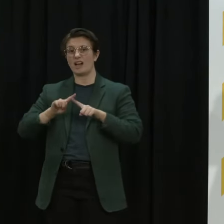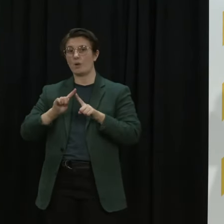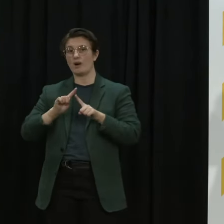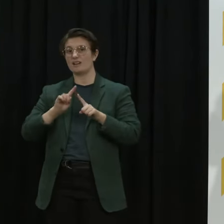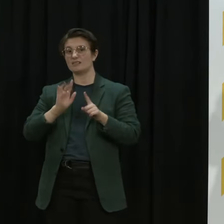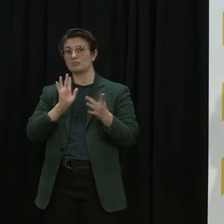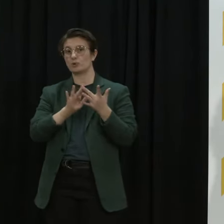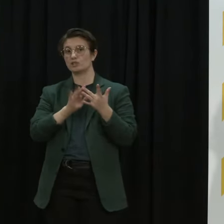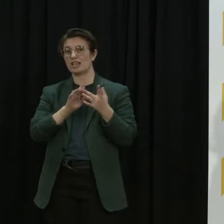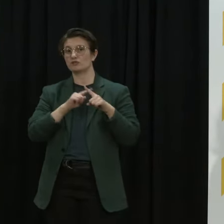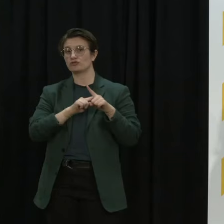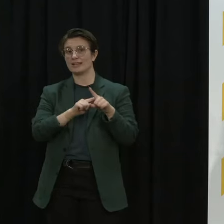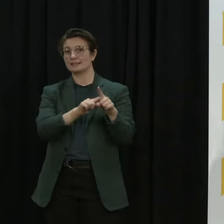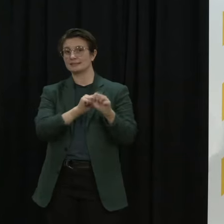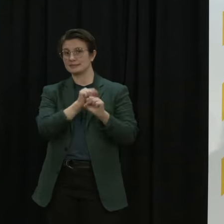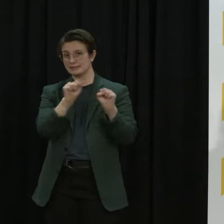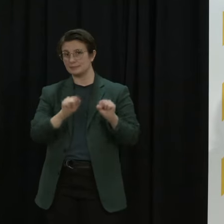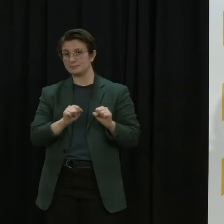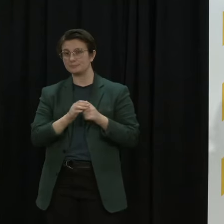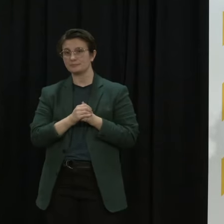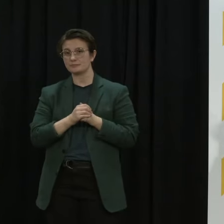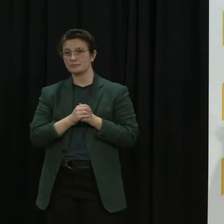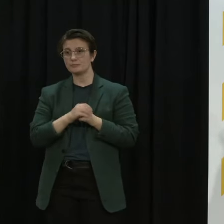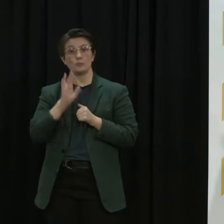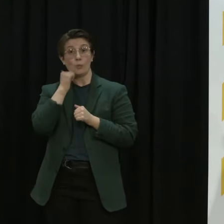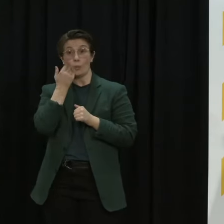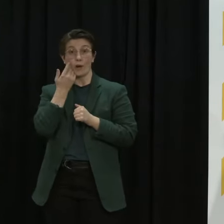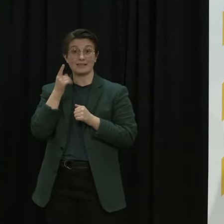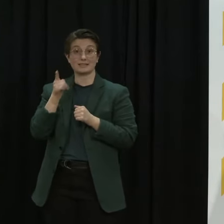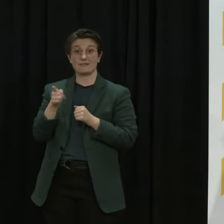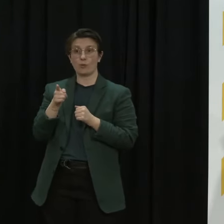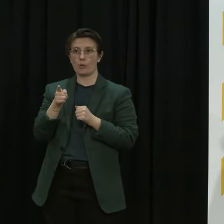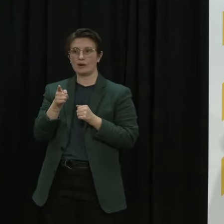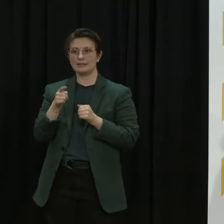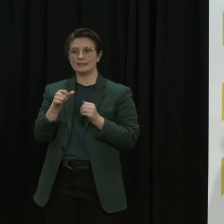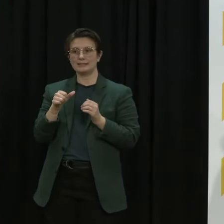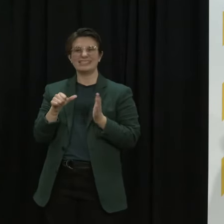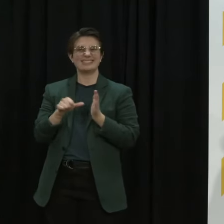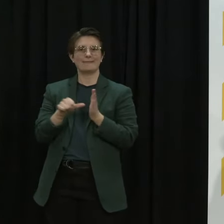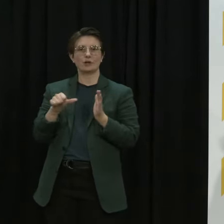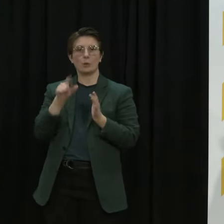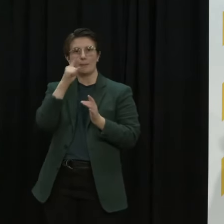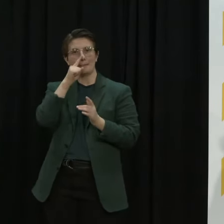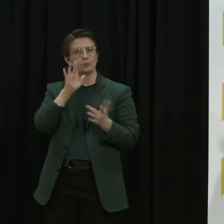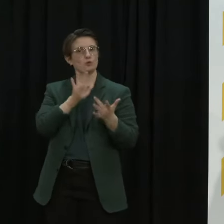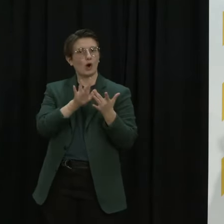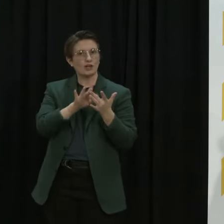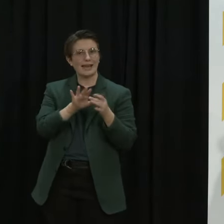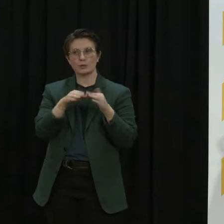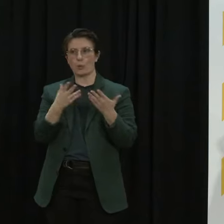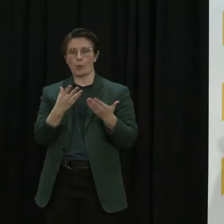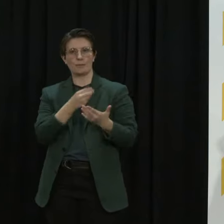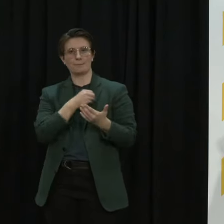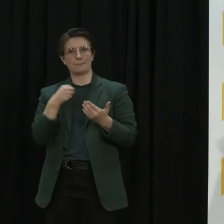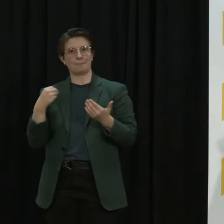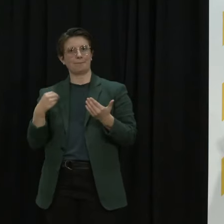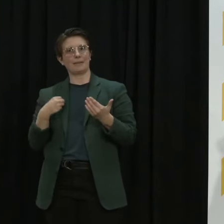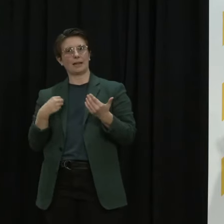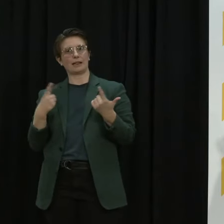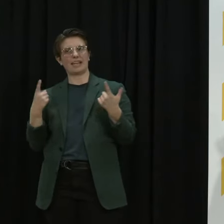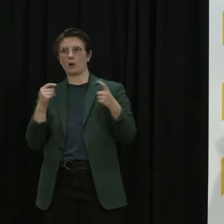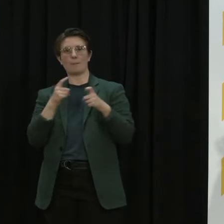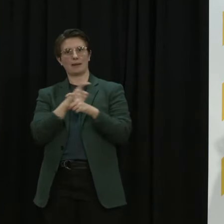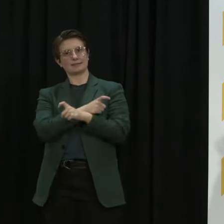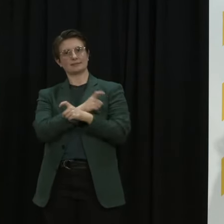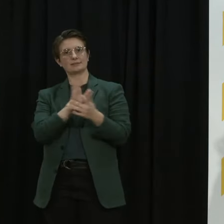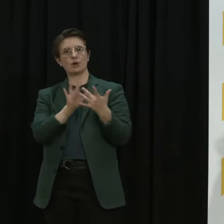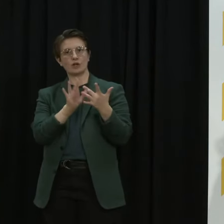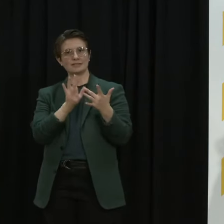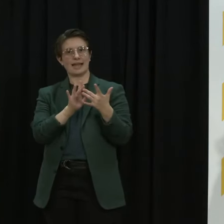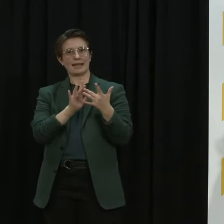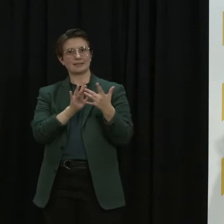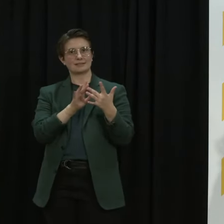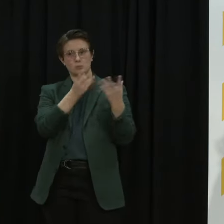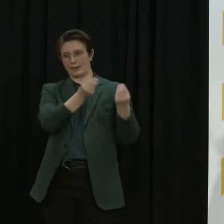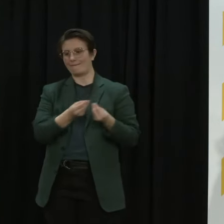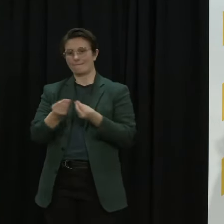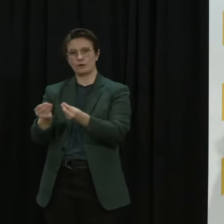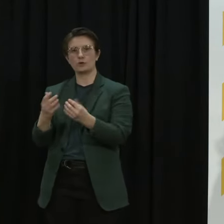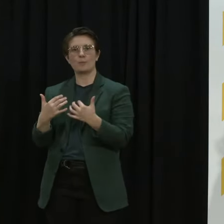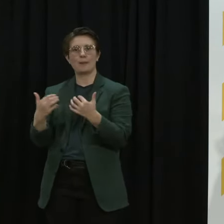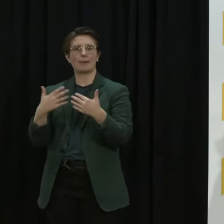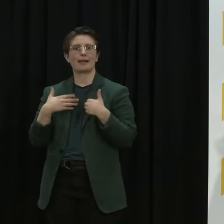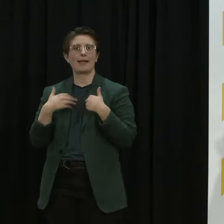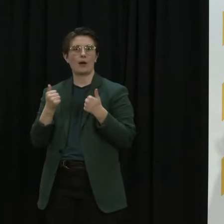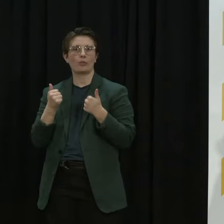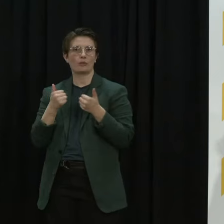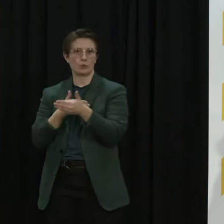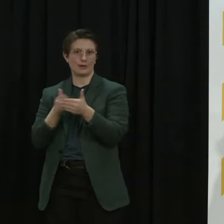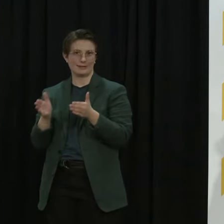that we built into the contact